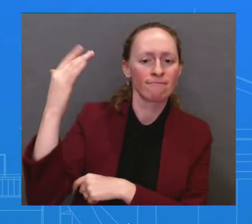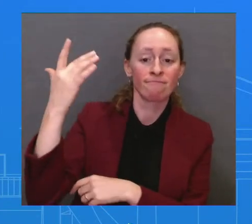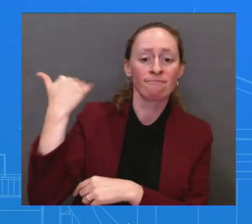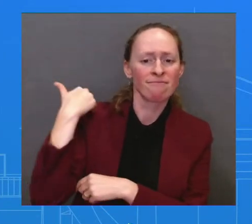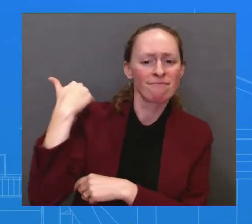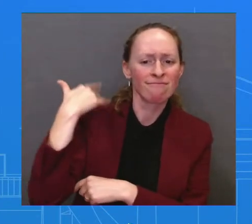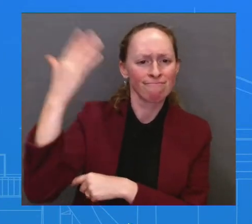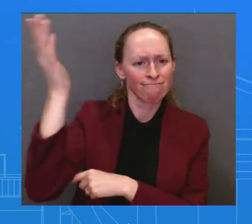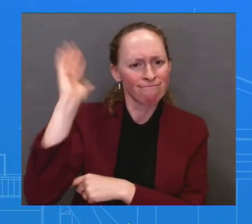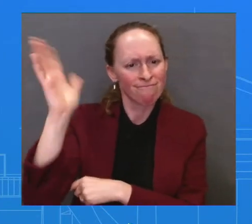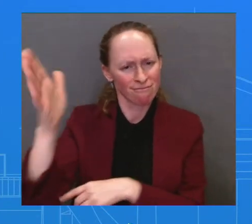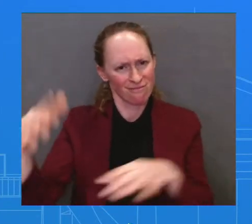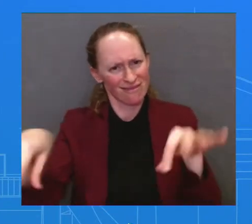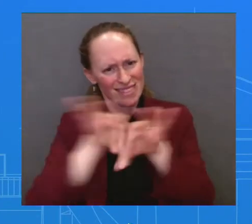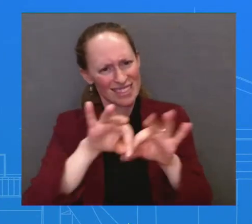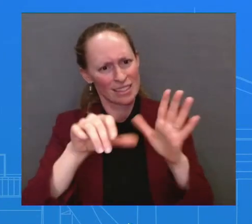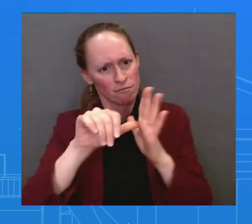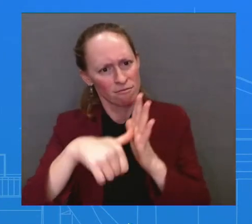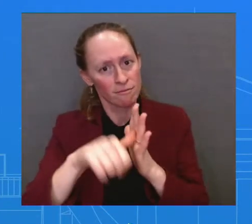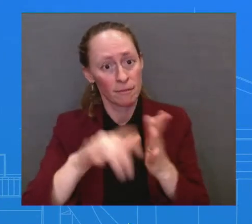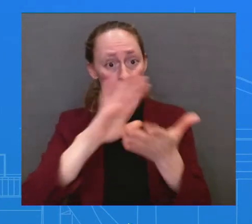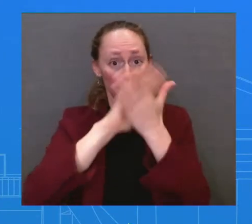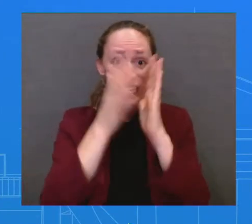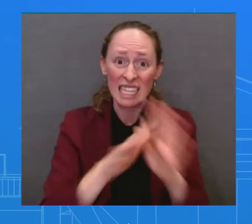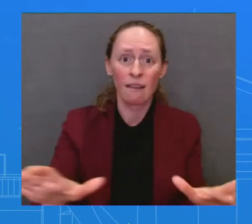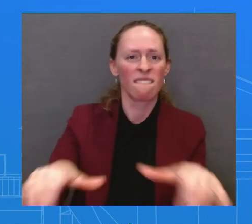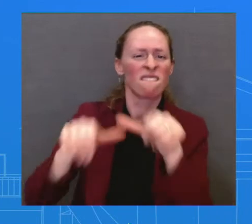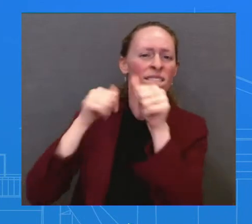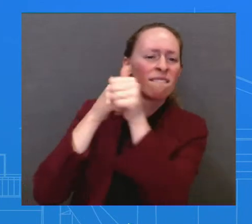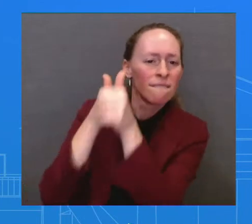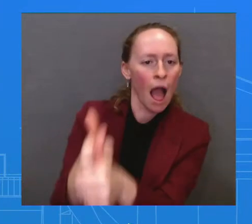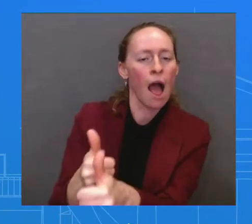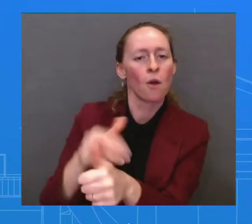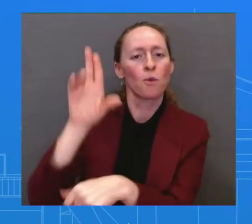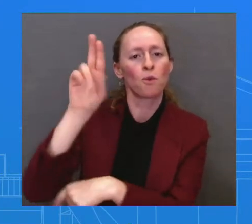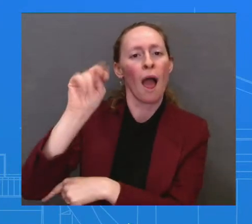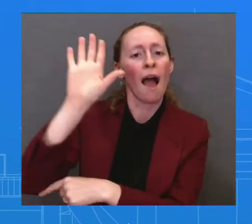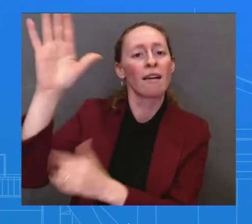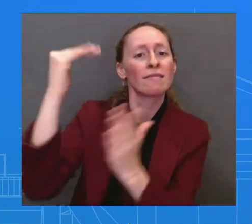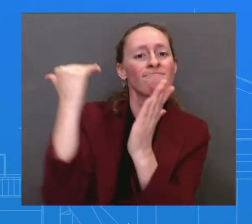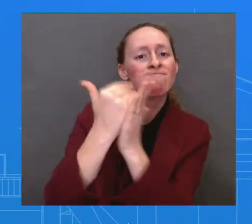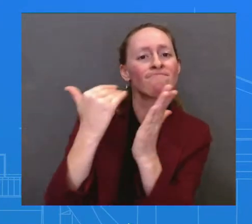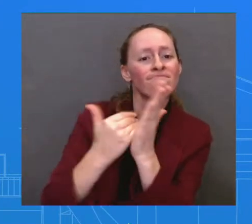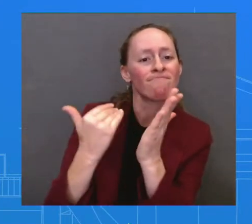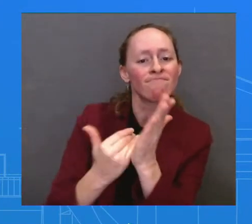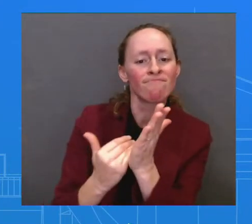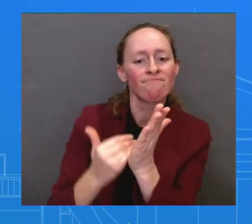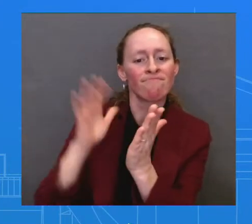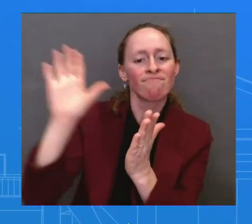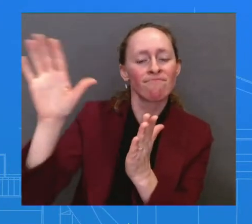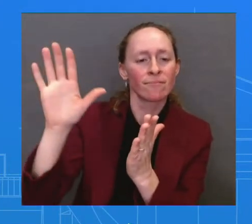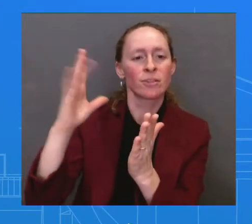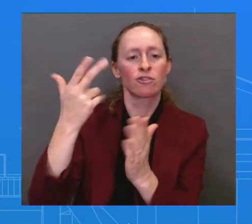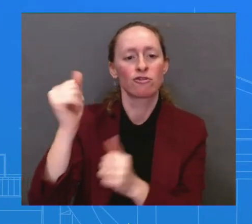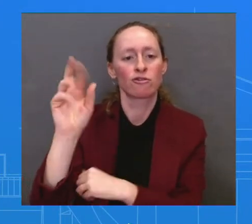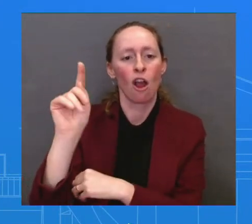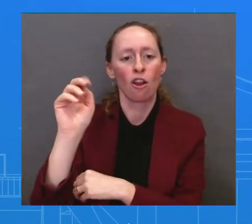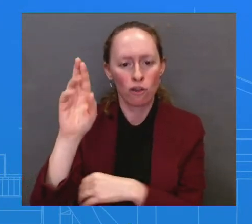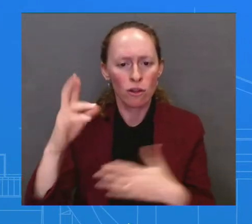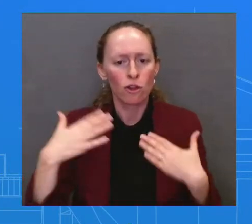particularly sovereignty and territorial integrity and human rights. That's what we're going to continue to drive at. That's what President Biden and President Zelenskyy will speak about today.